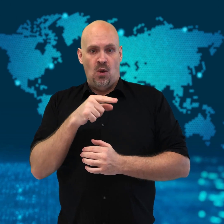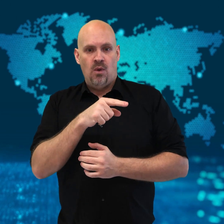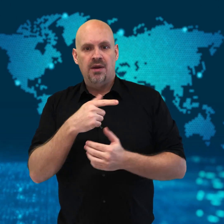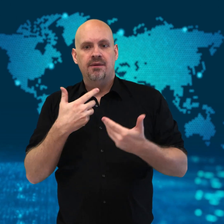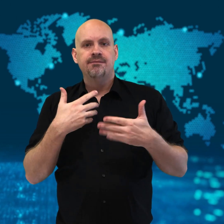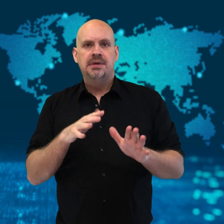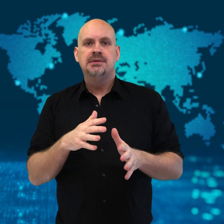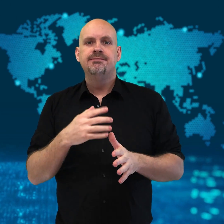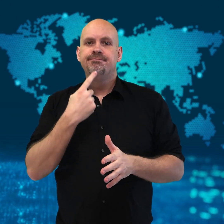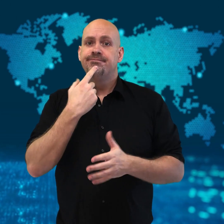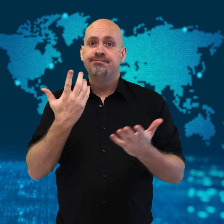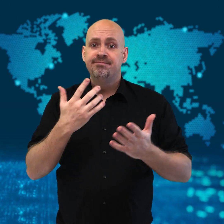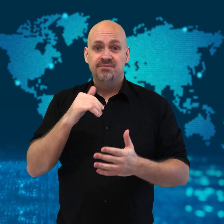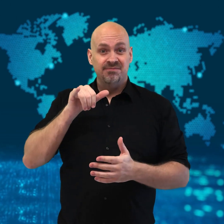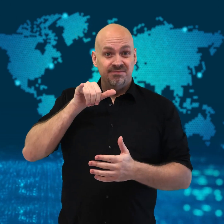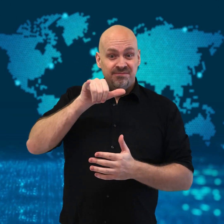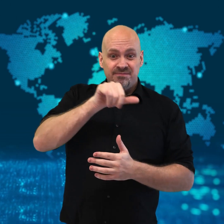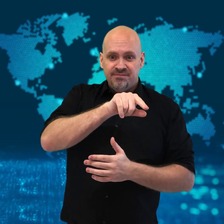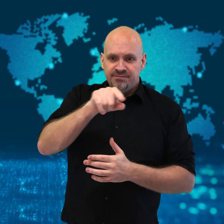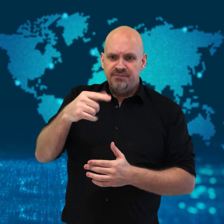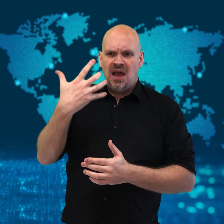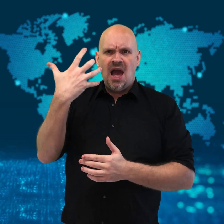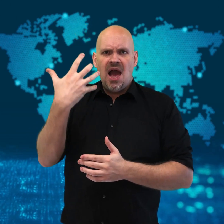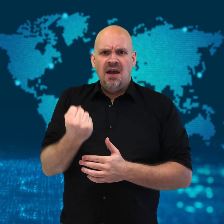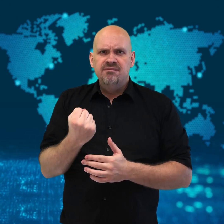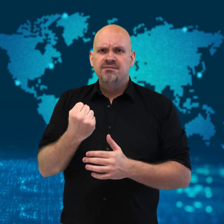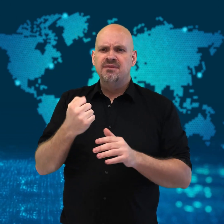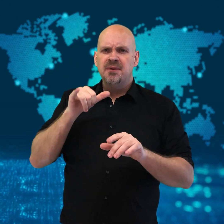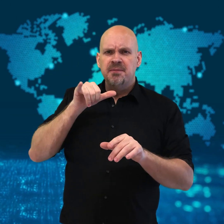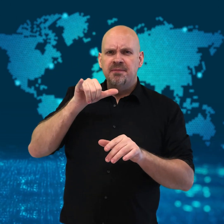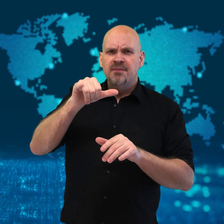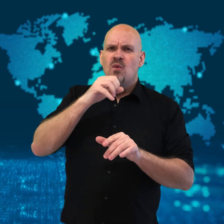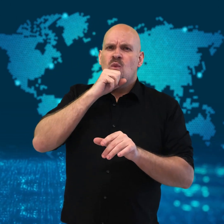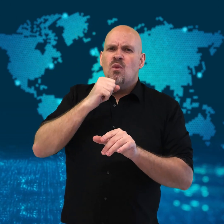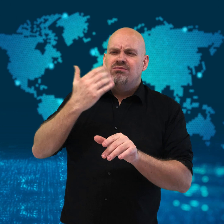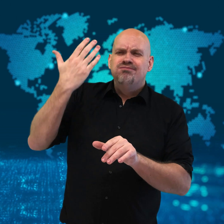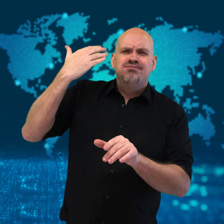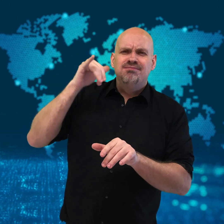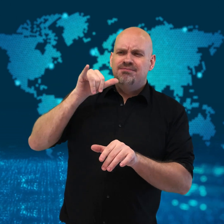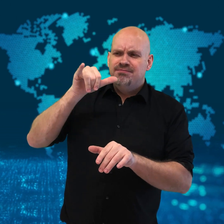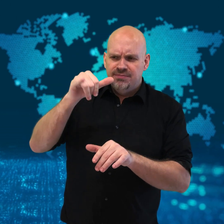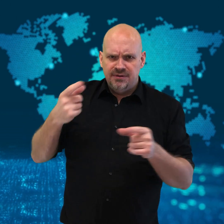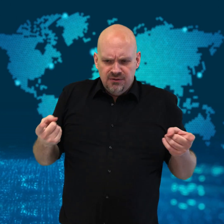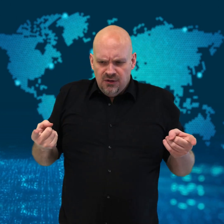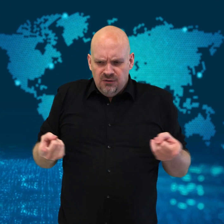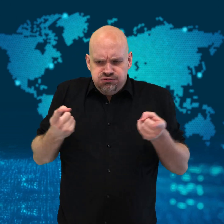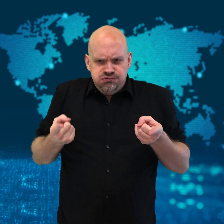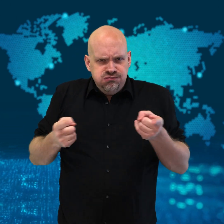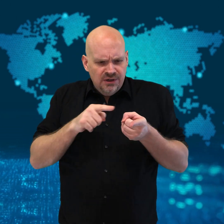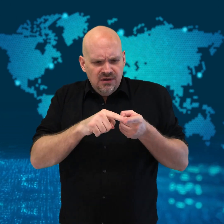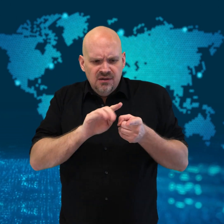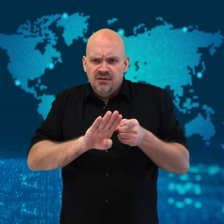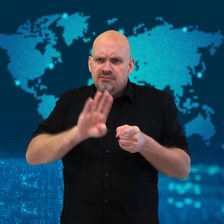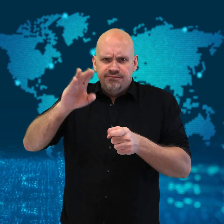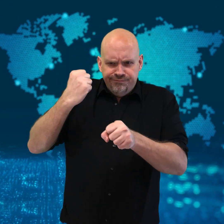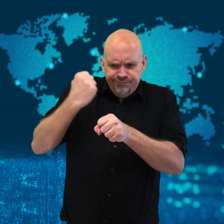fell to the ground. Cars and houses were also damaged.